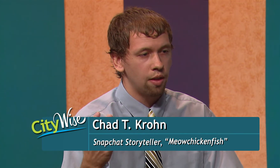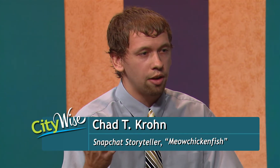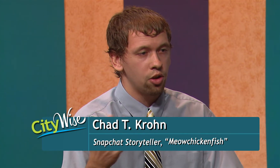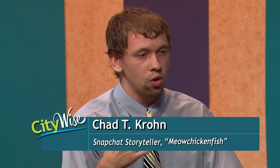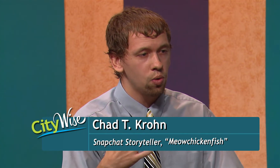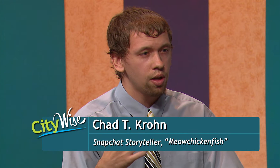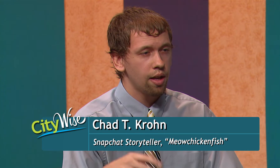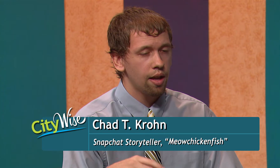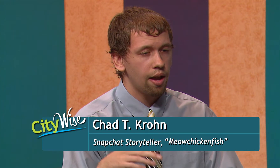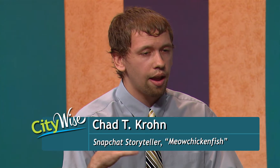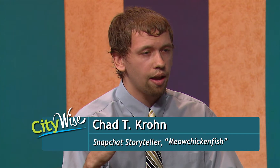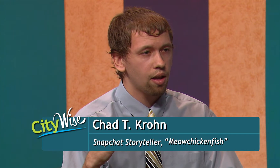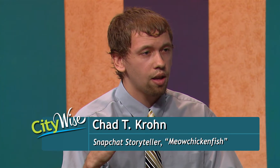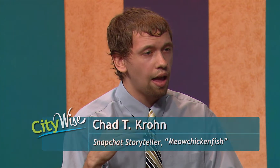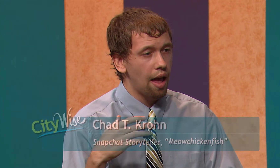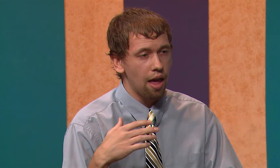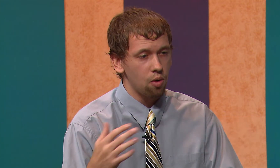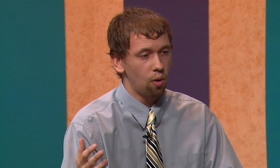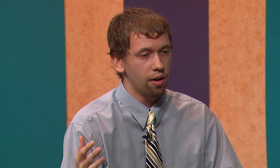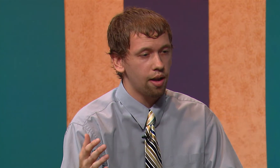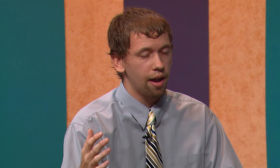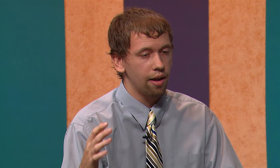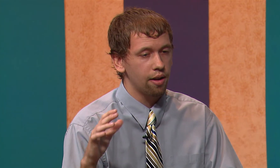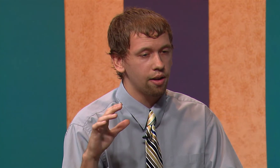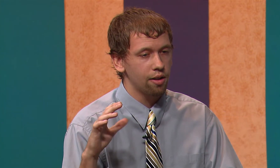that do (Tiana) So anyone can follow you? (Krohn) Anyone.